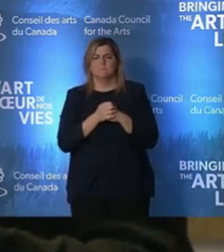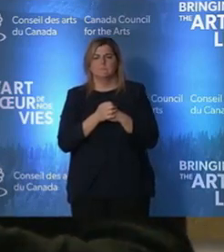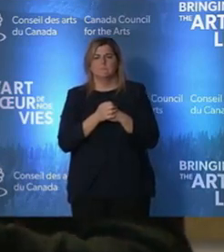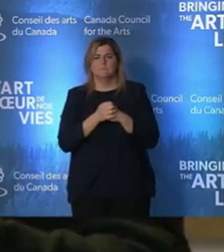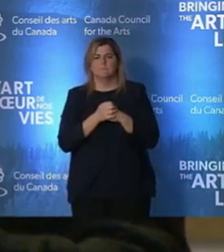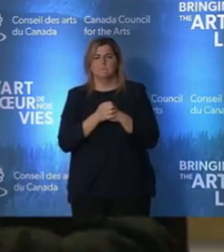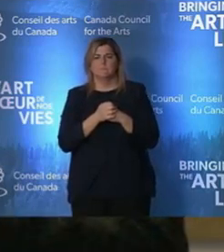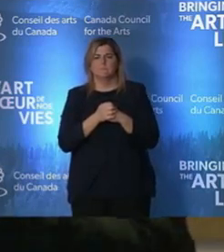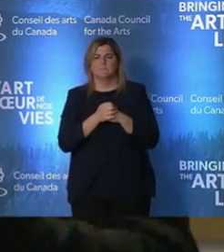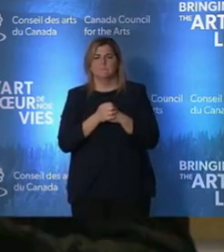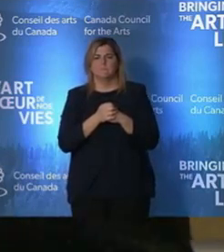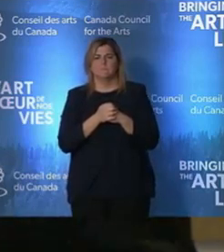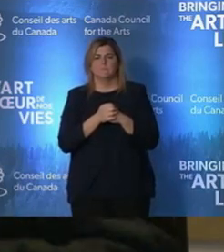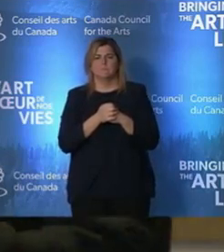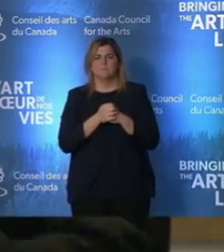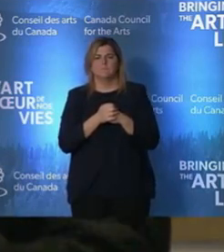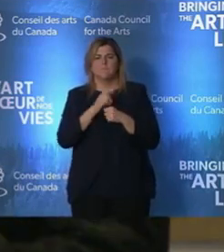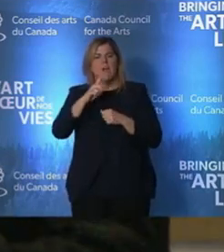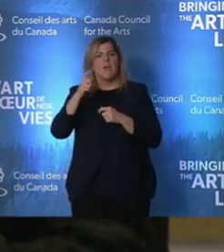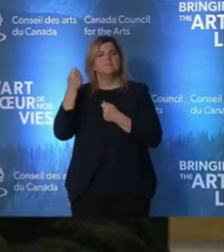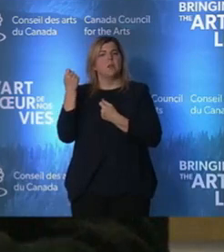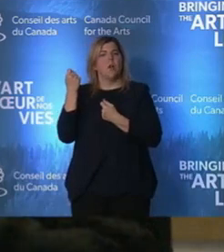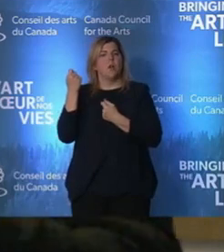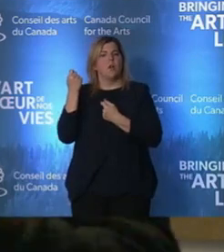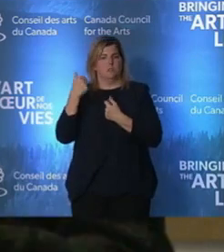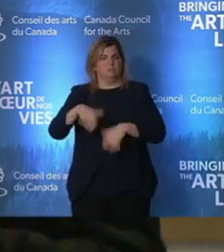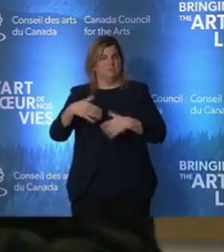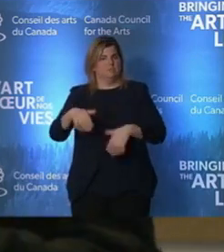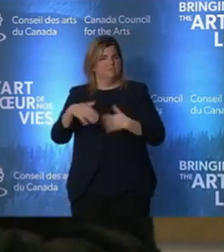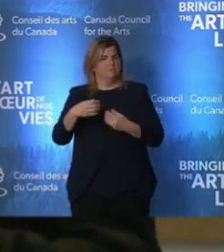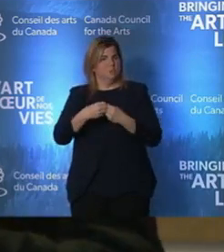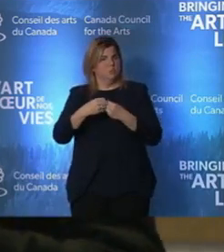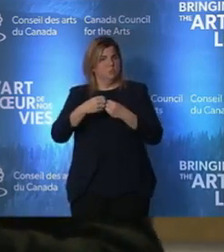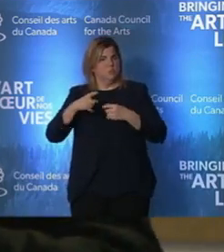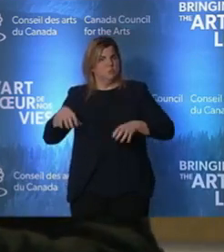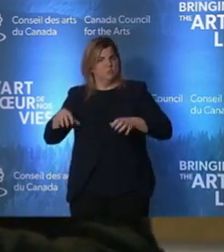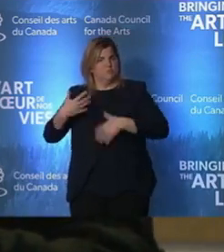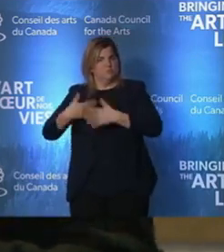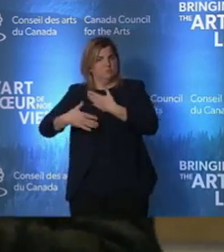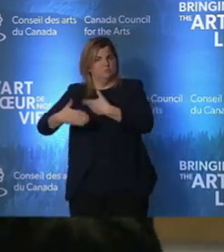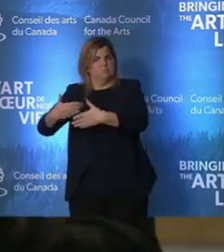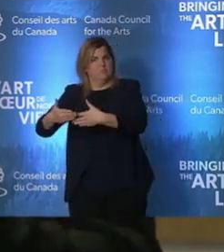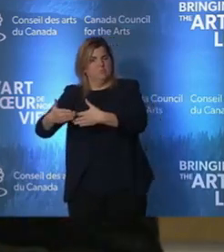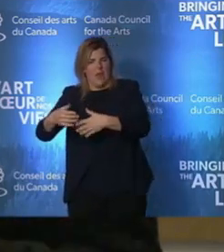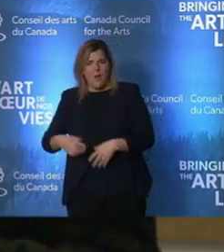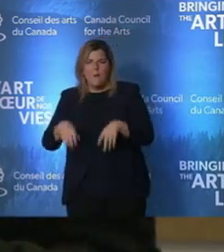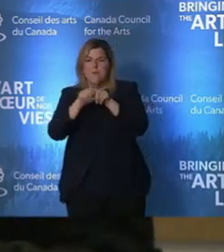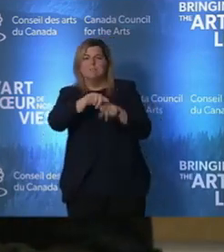communities that publish in 3rd languages, which at the same time are interested.